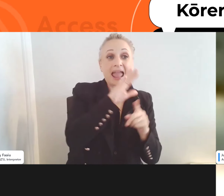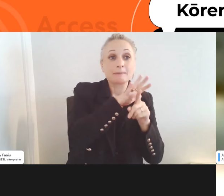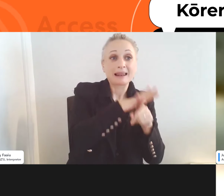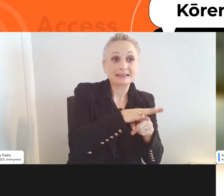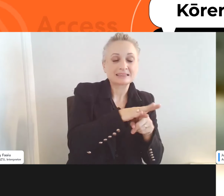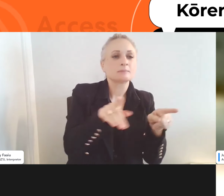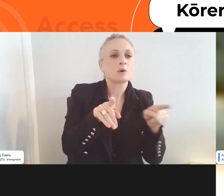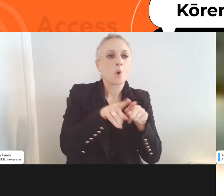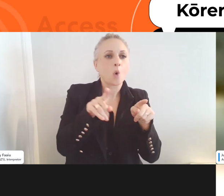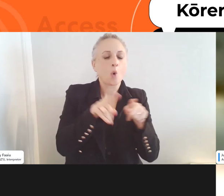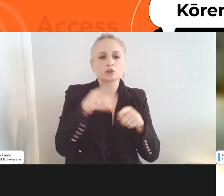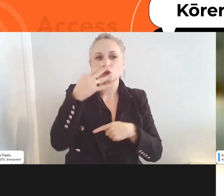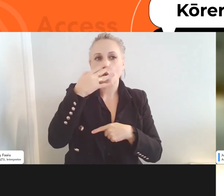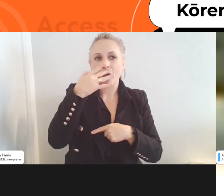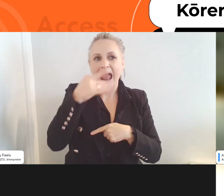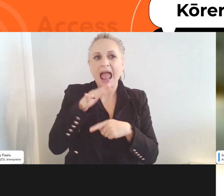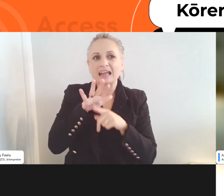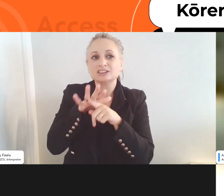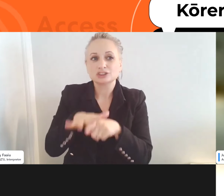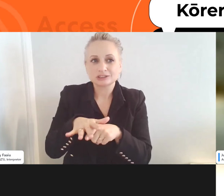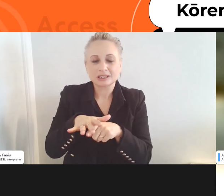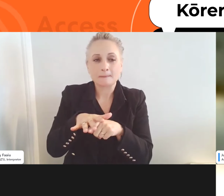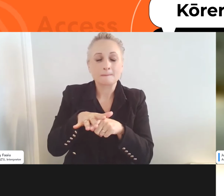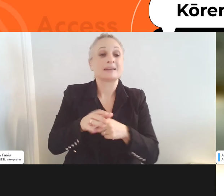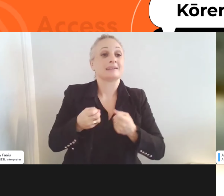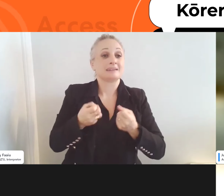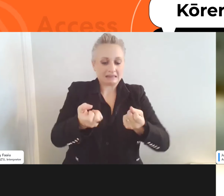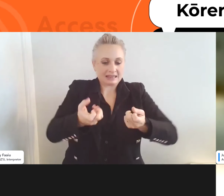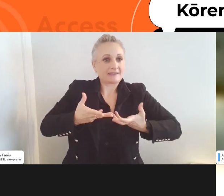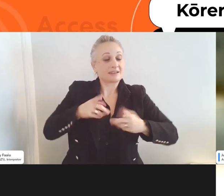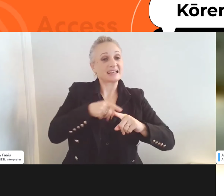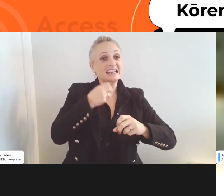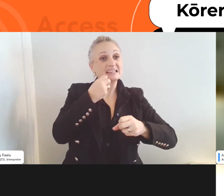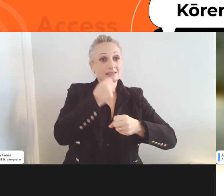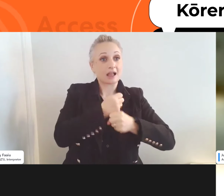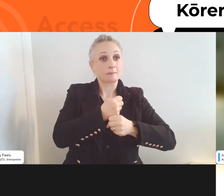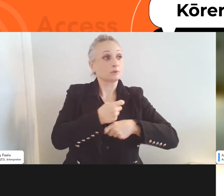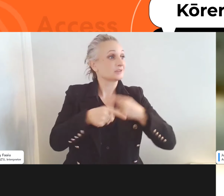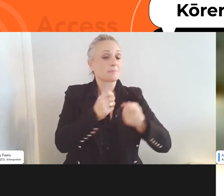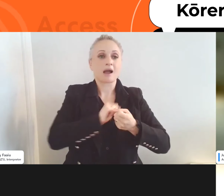of both in the housing and the built environment landscape. Karen,